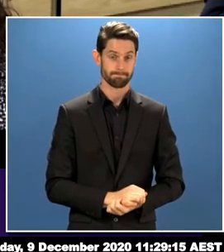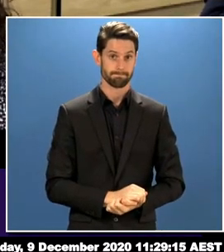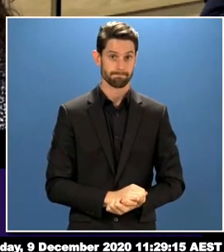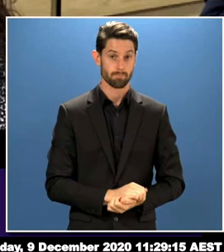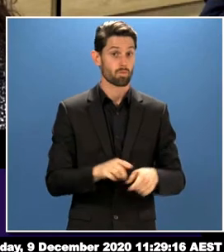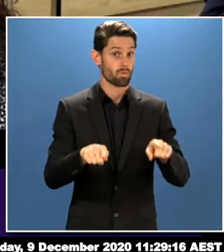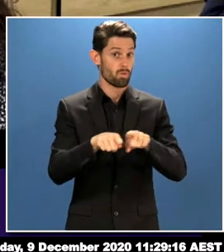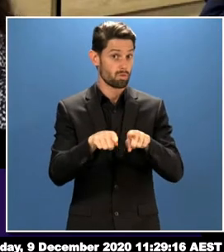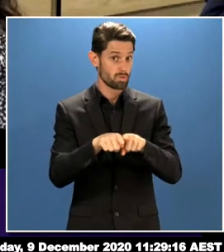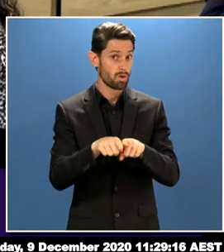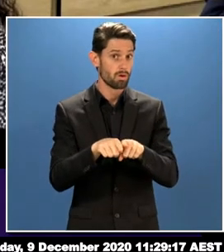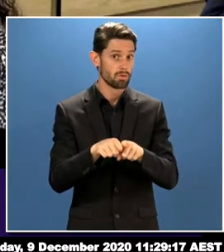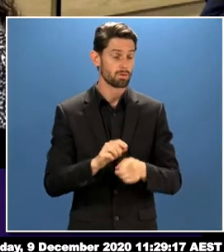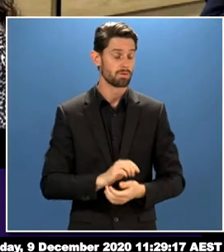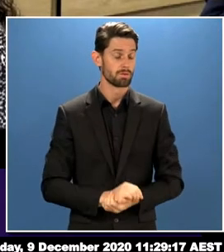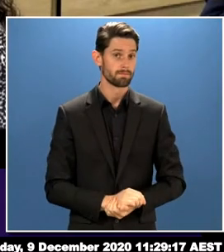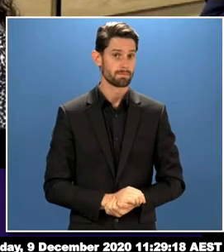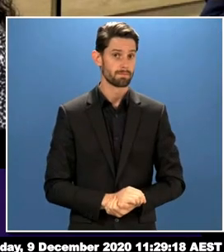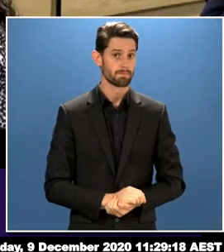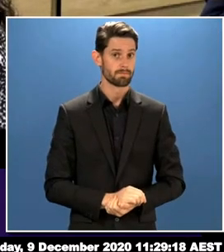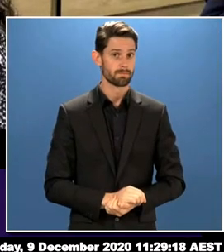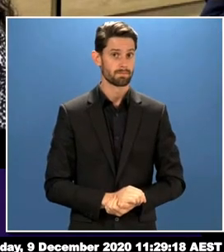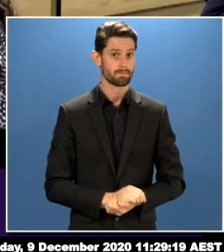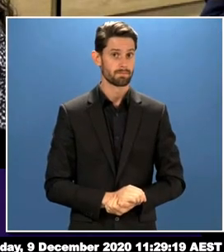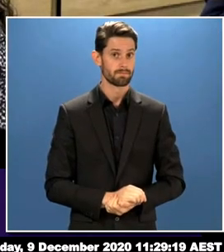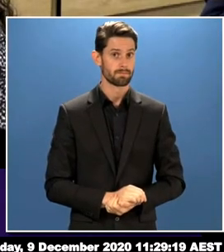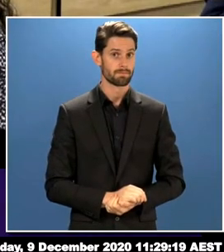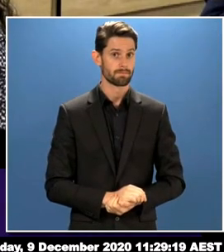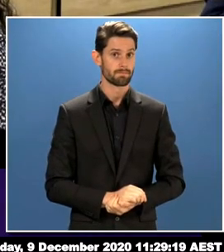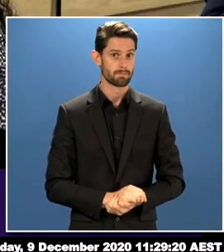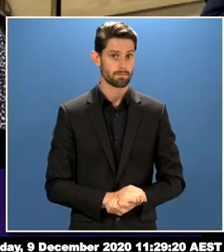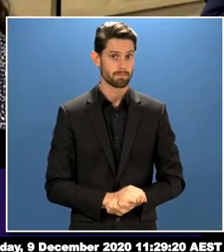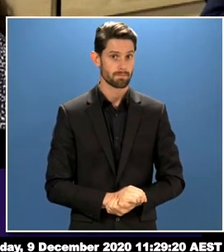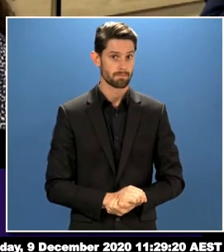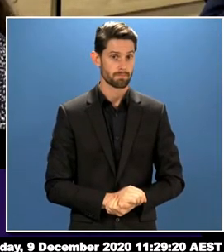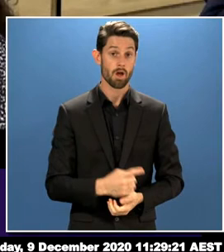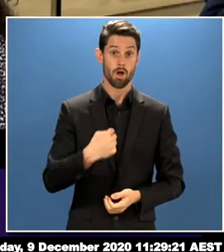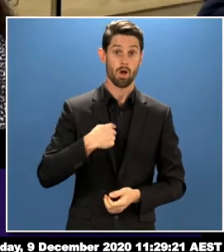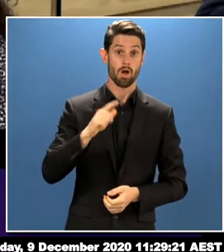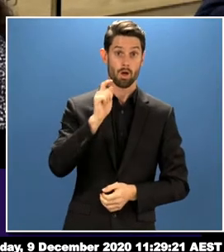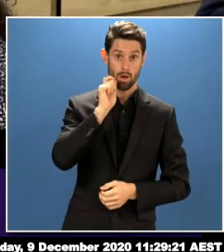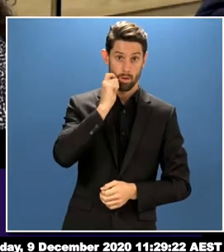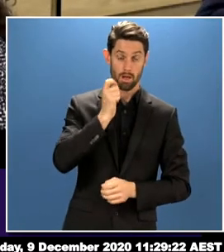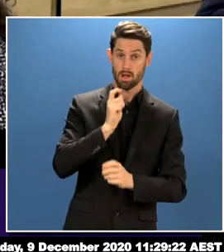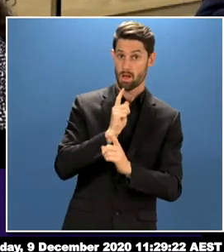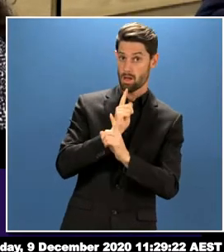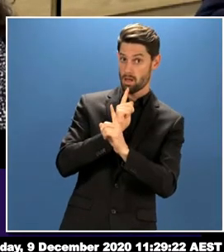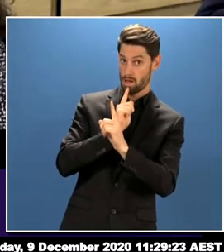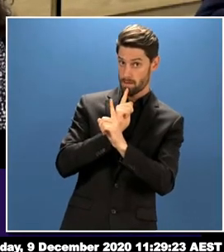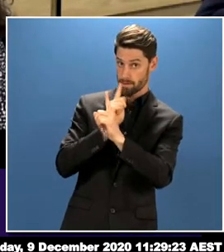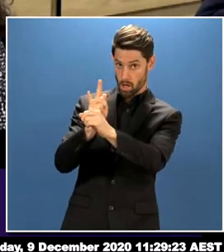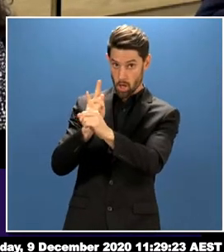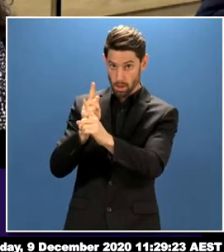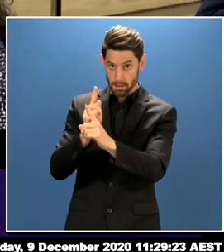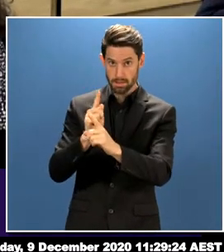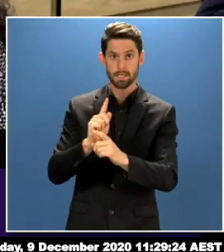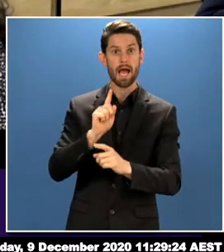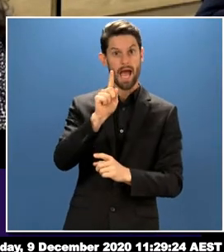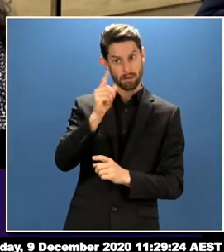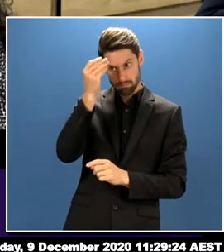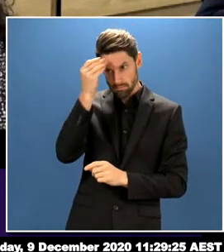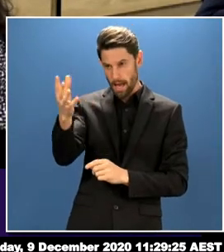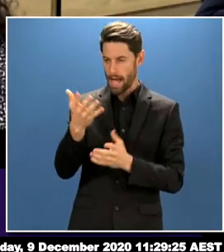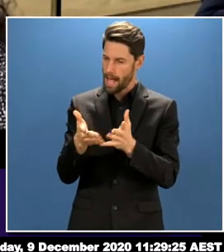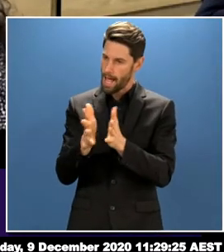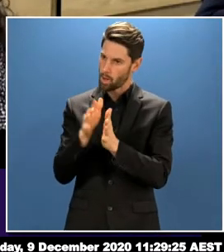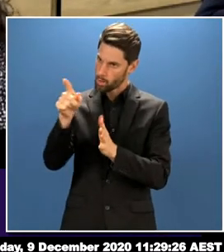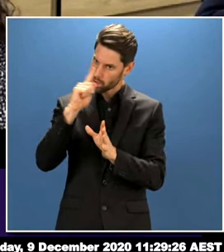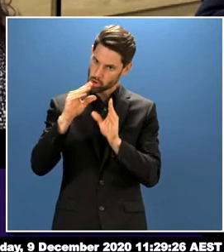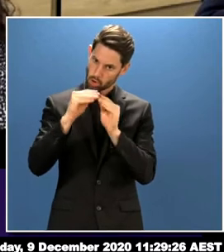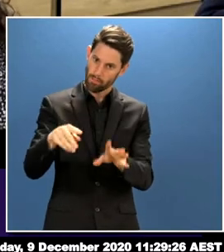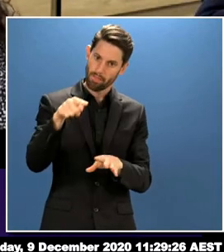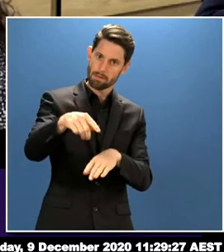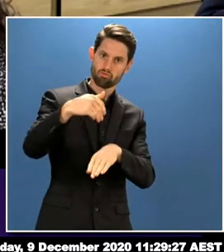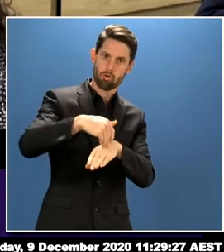And we go one step further, about the way to apply that particular